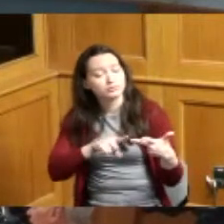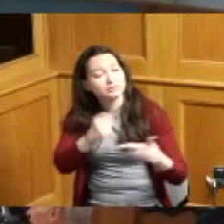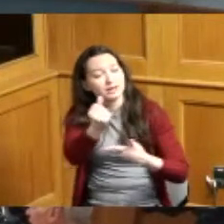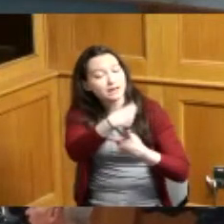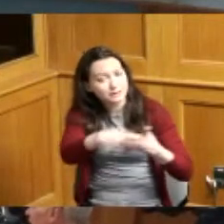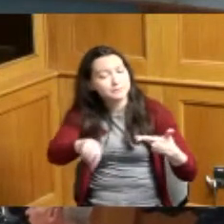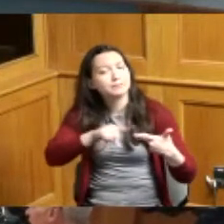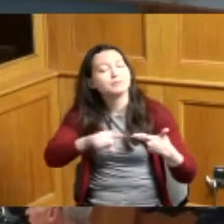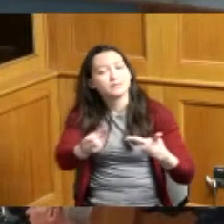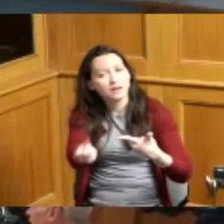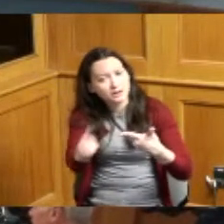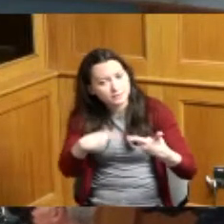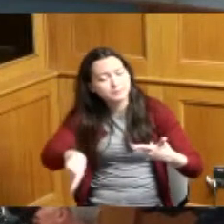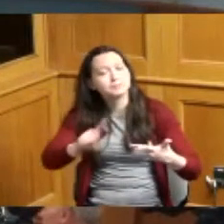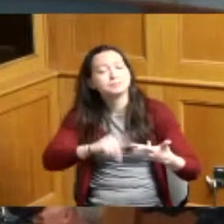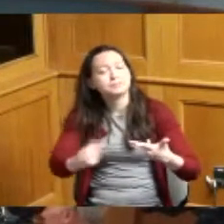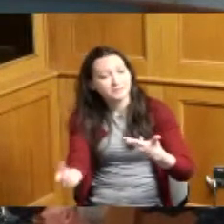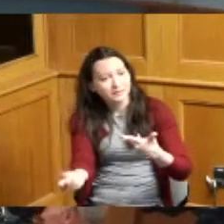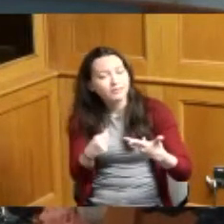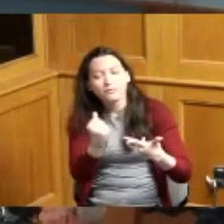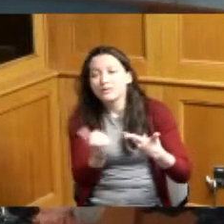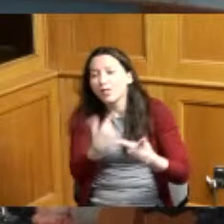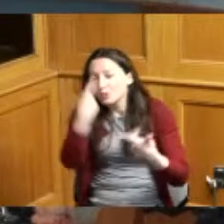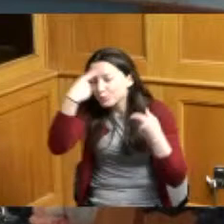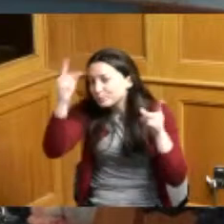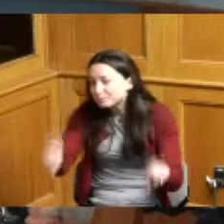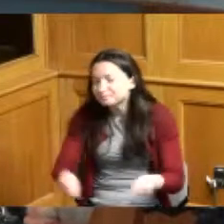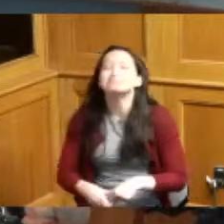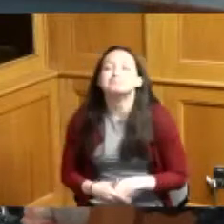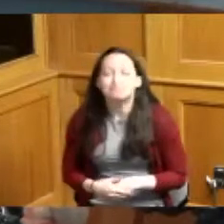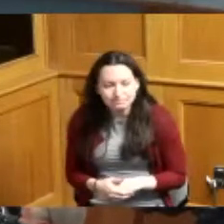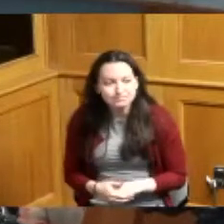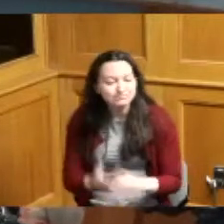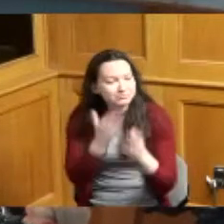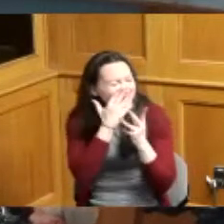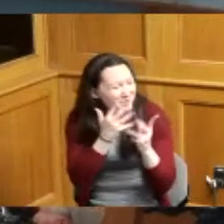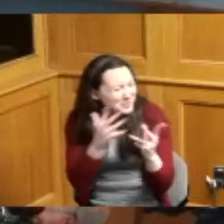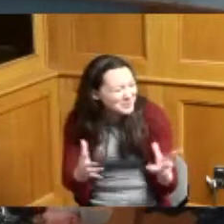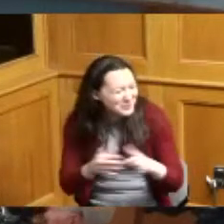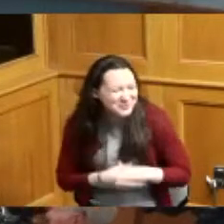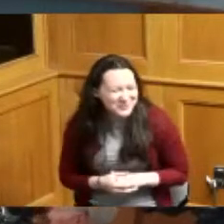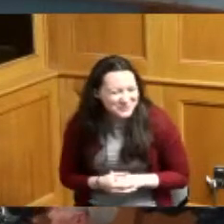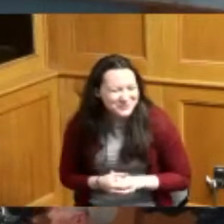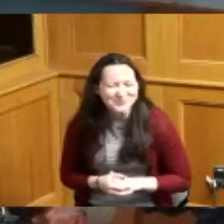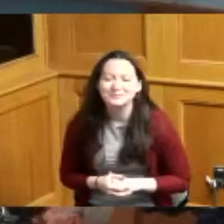Commissioner Reece yes Commissioner Driehaus yes thank you thank you so much appreciate it okay